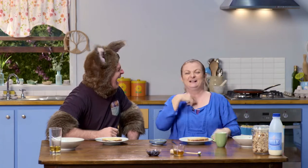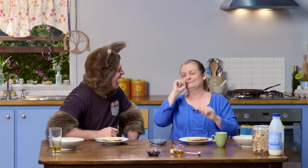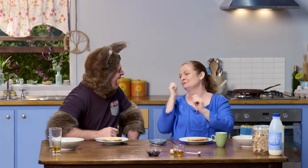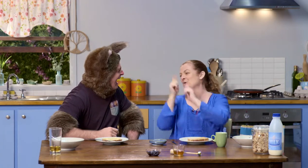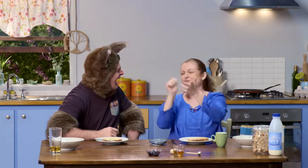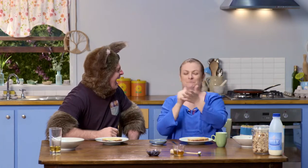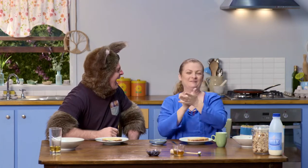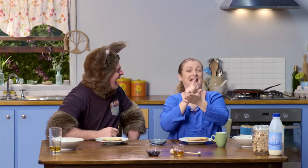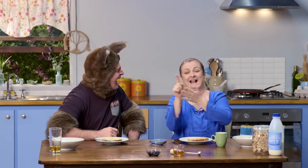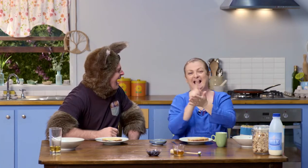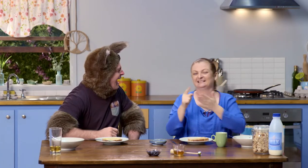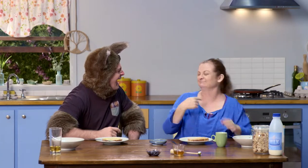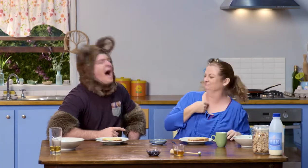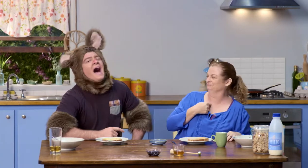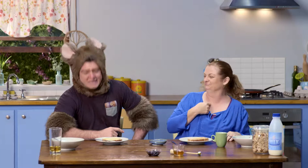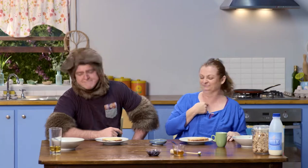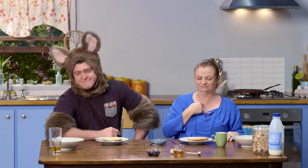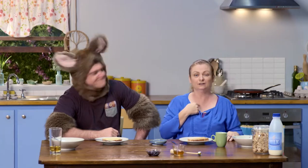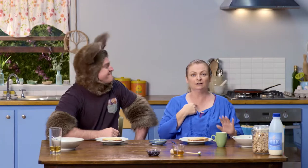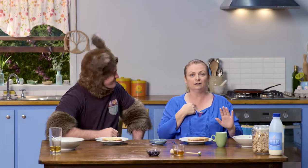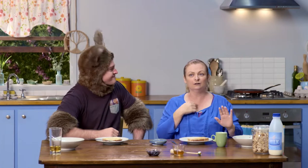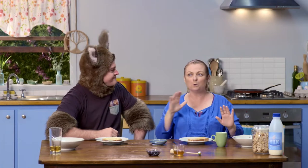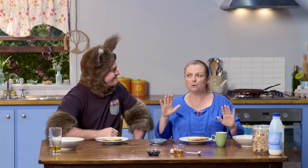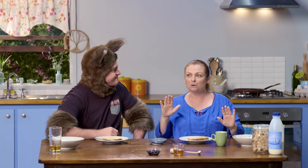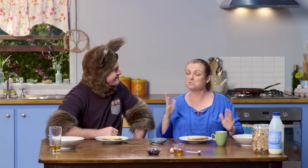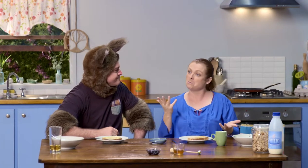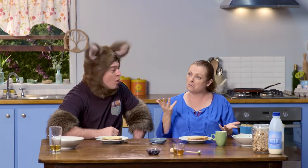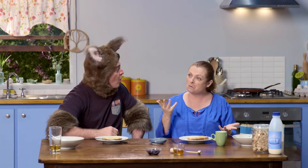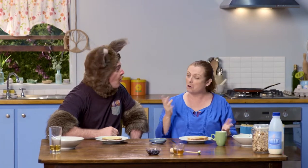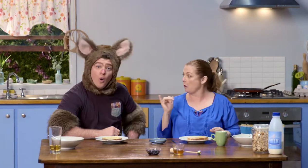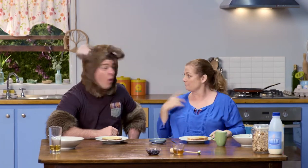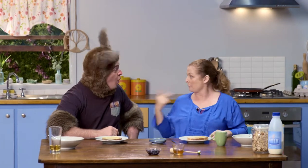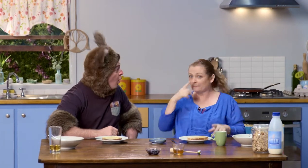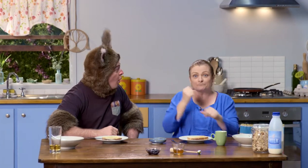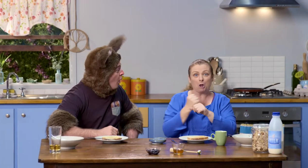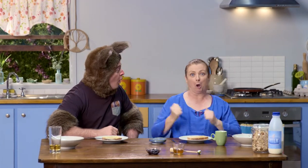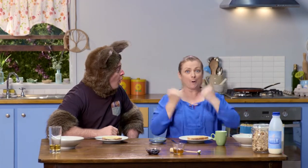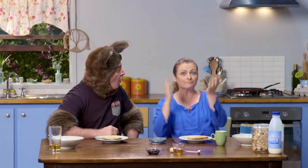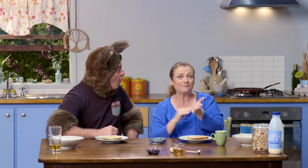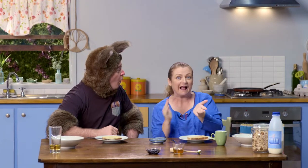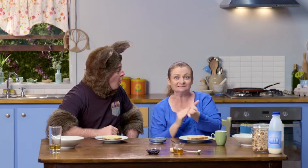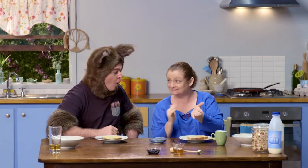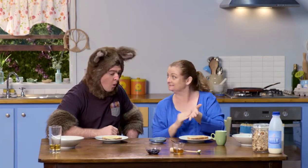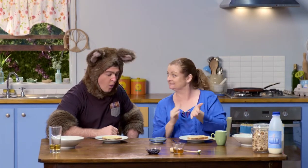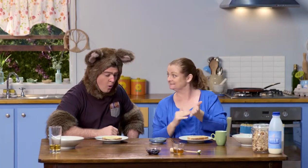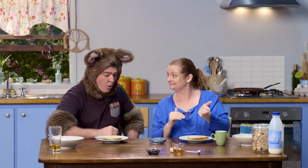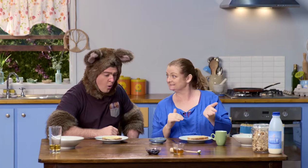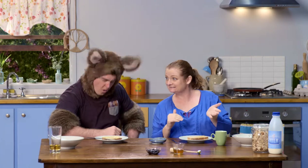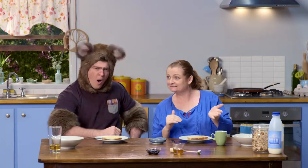Look, it doesn't matter. I'll go to the shop later, OK? Or we could always make our own butter.